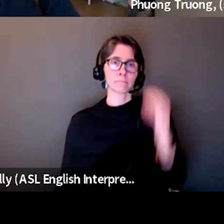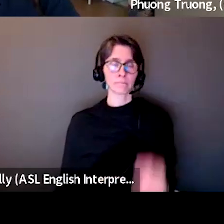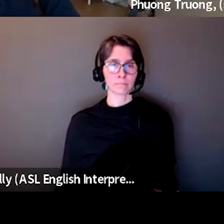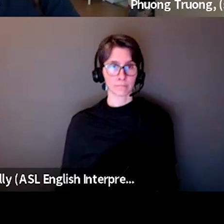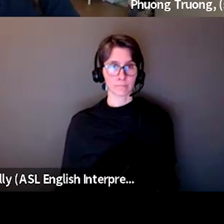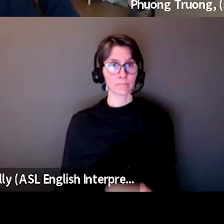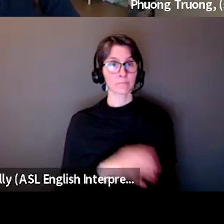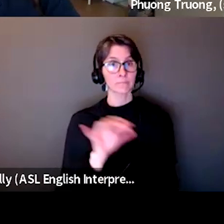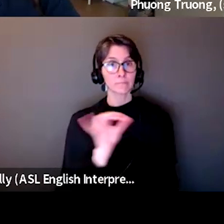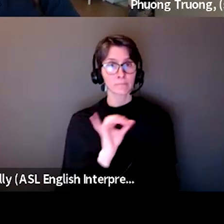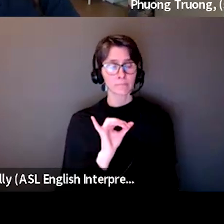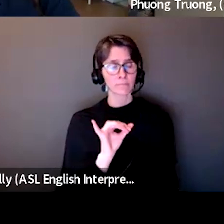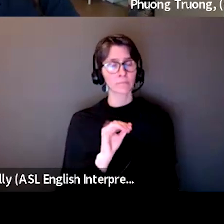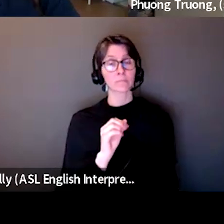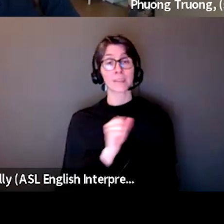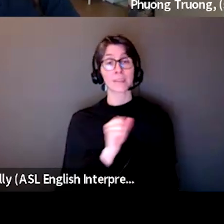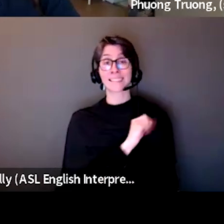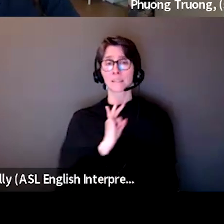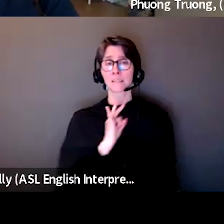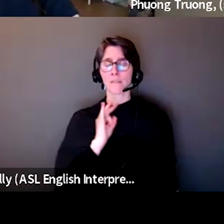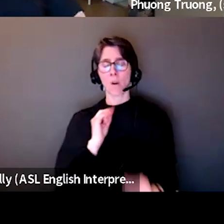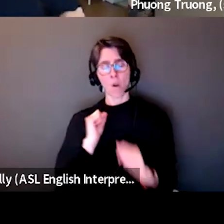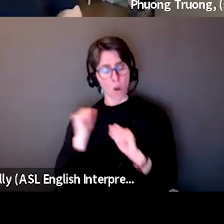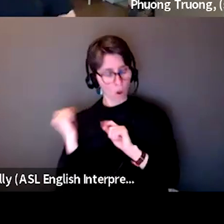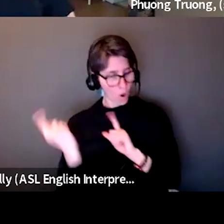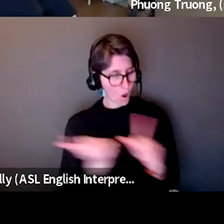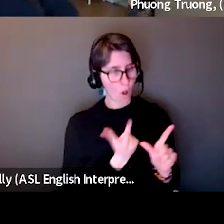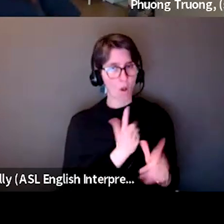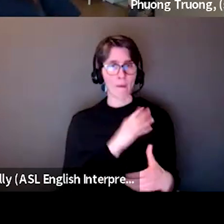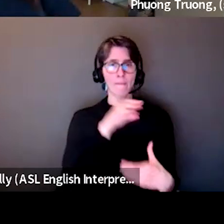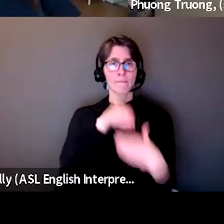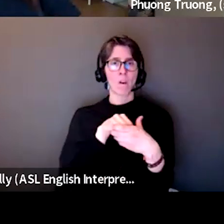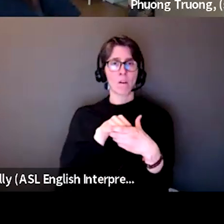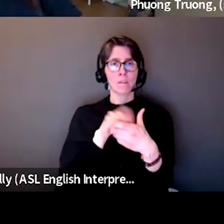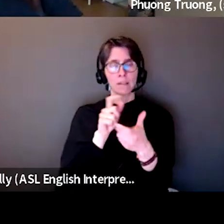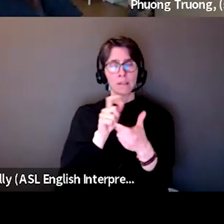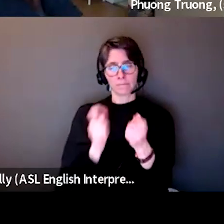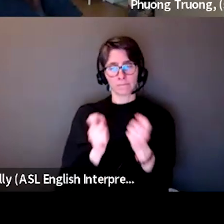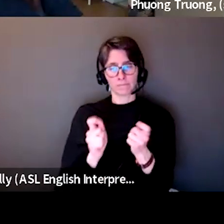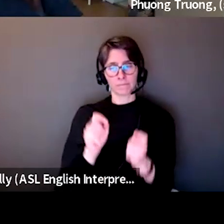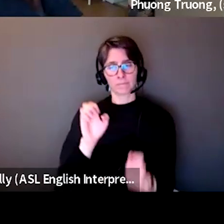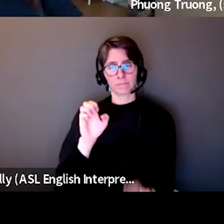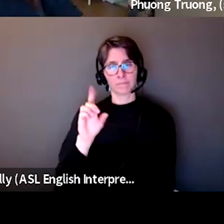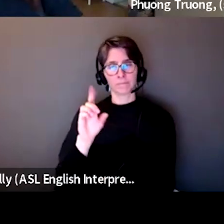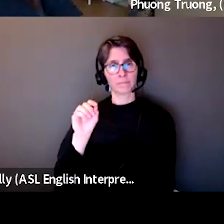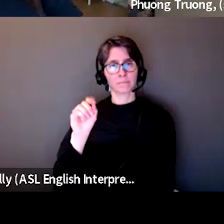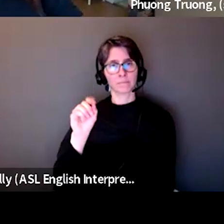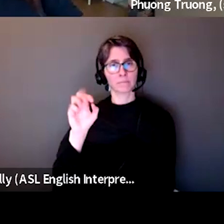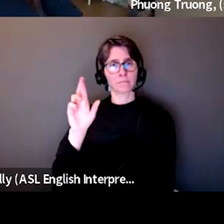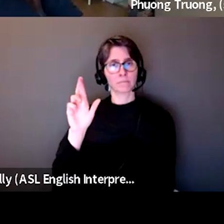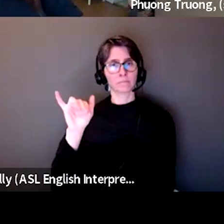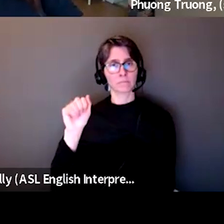all of our staff are involved in the editorial process. So, we try to really hear what everyone